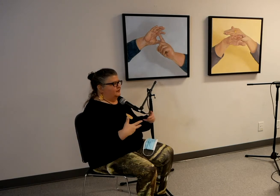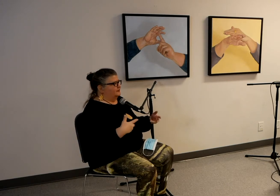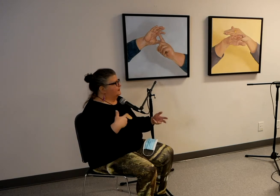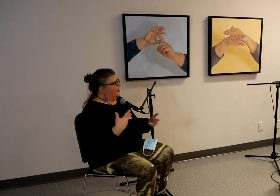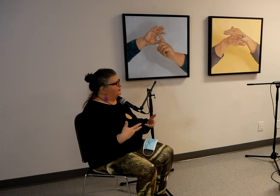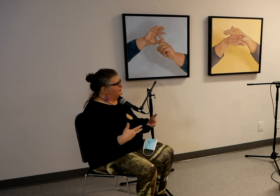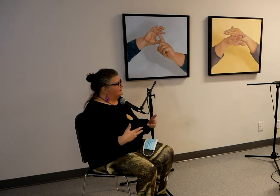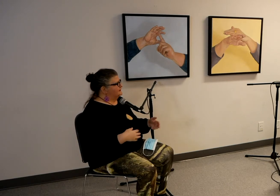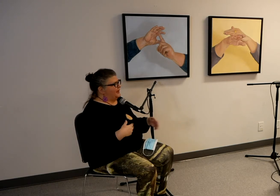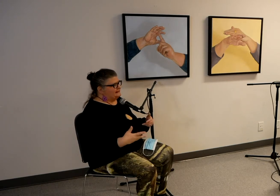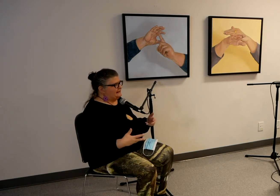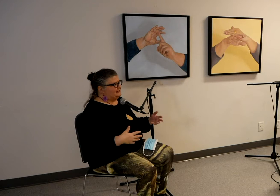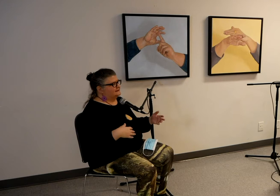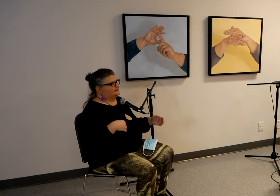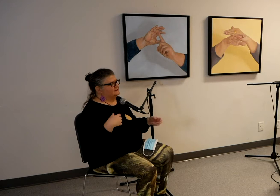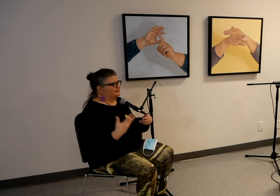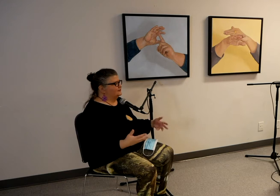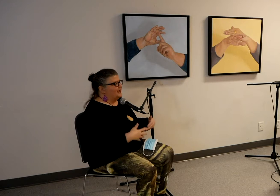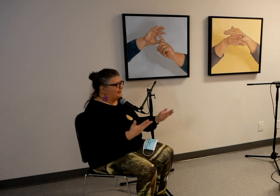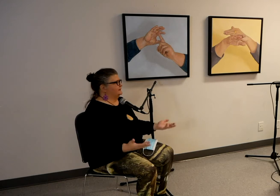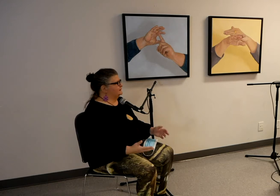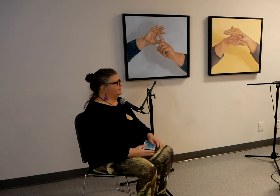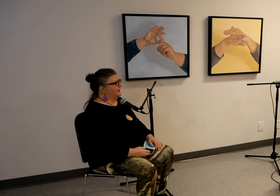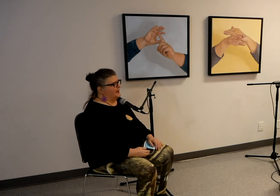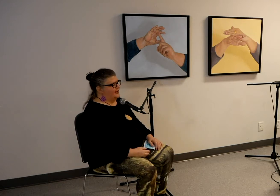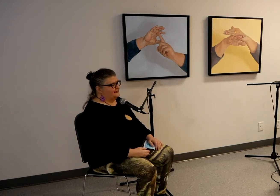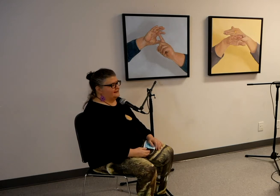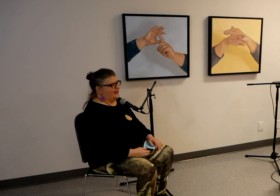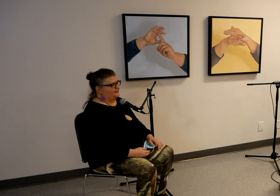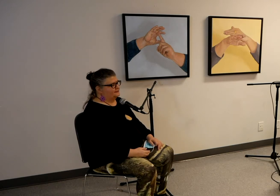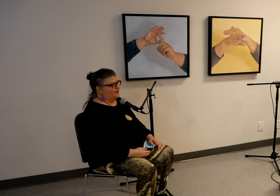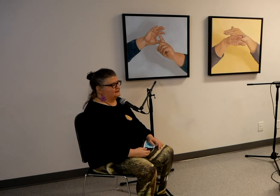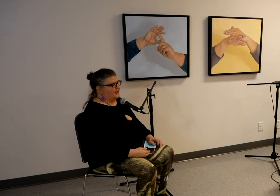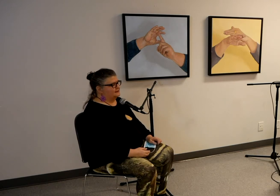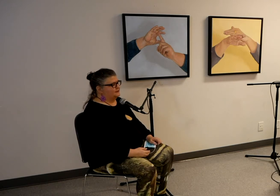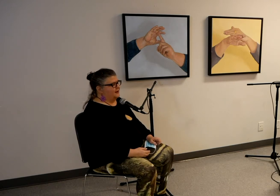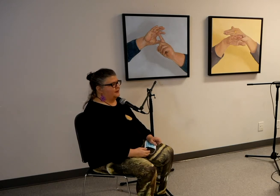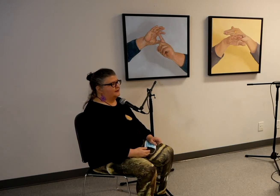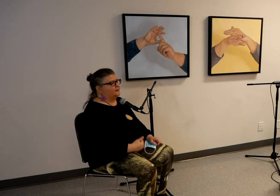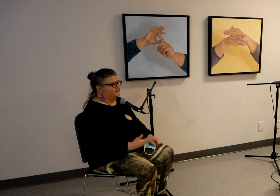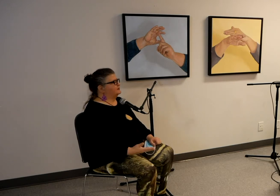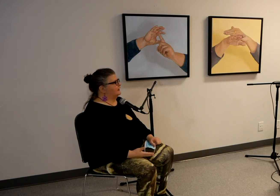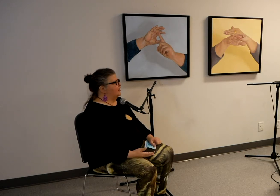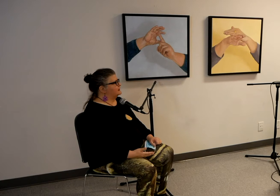for art painting, creating and, um, so I decided to become a professional artist.